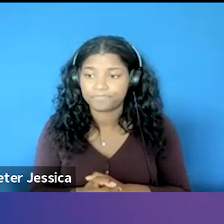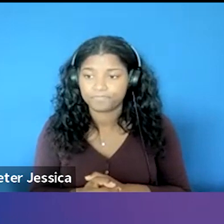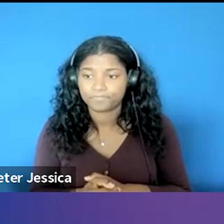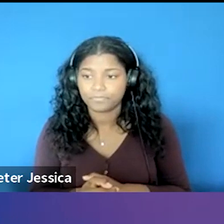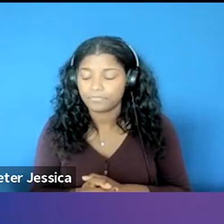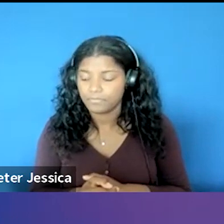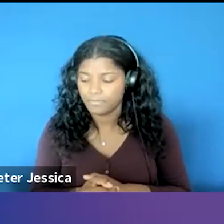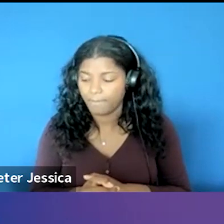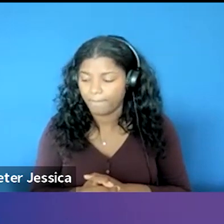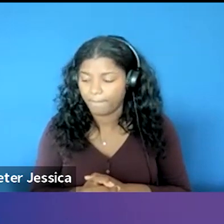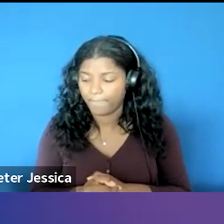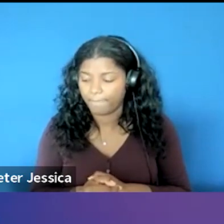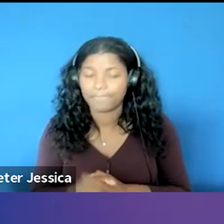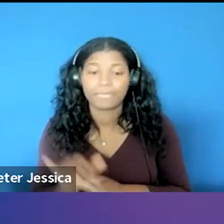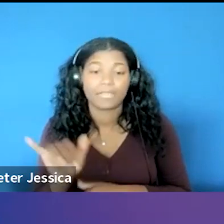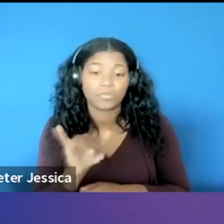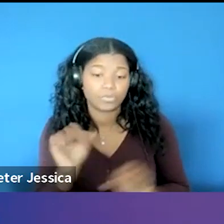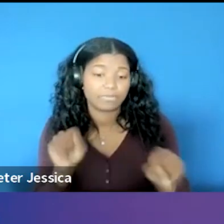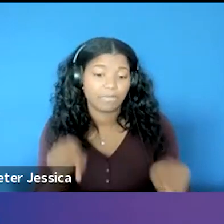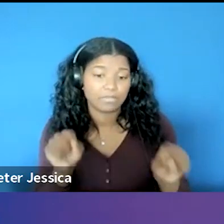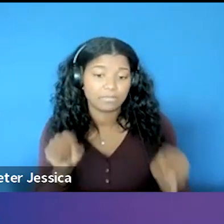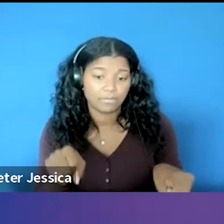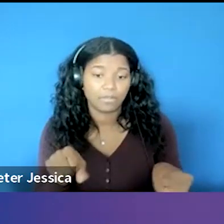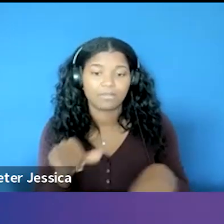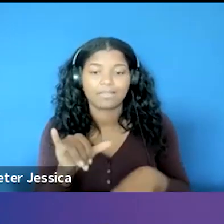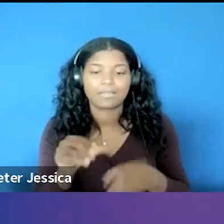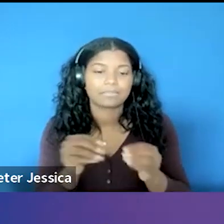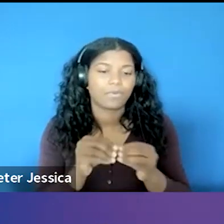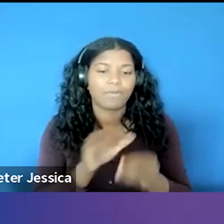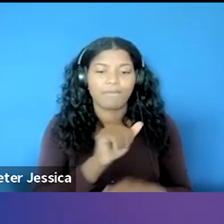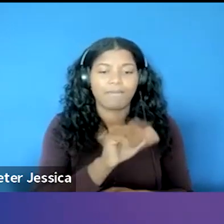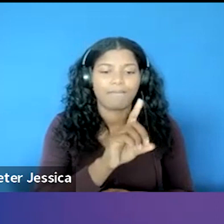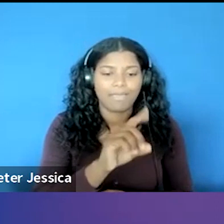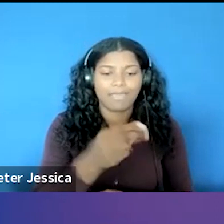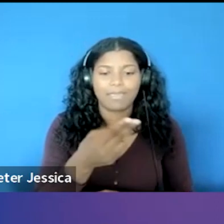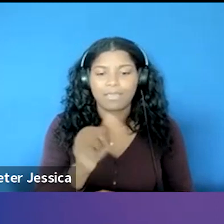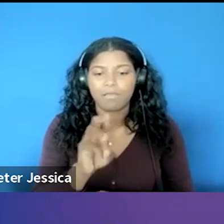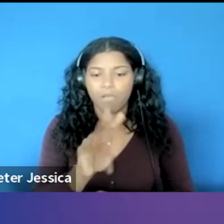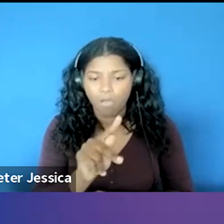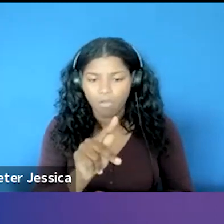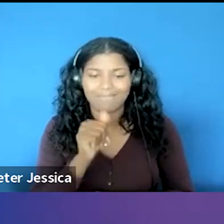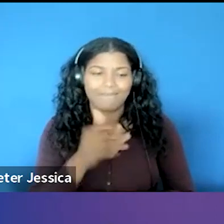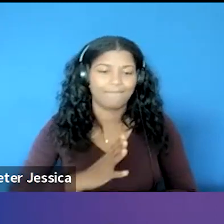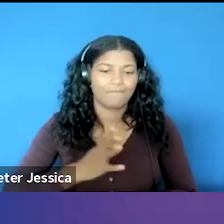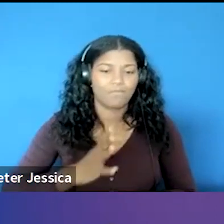And so that's, that's also a possibility, it's more ad hoc than a formal funding program than the, as the other two that were mentioned.